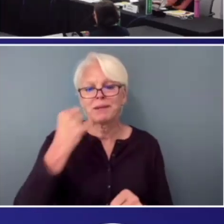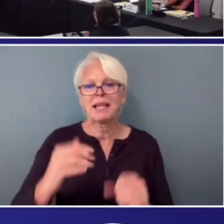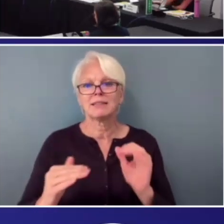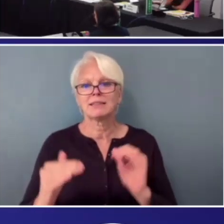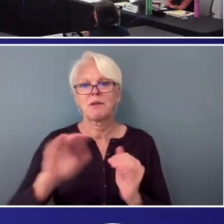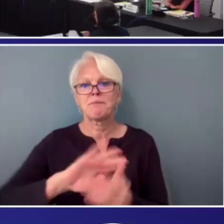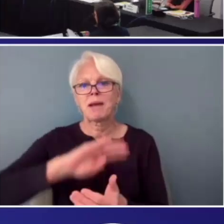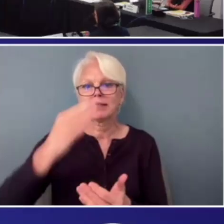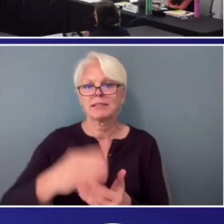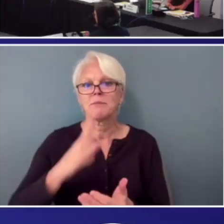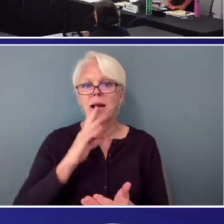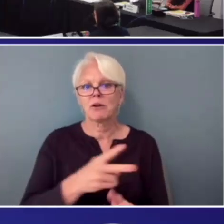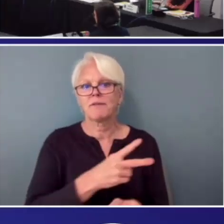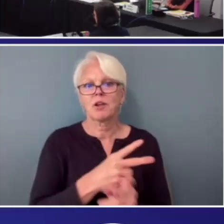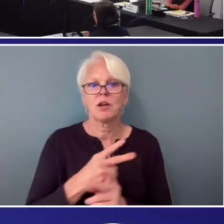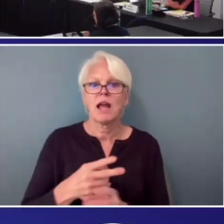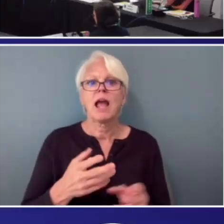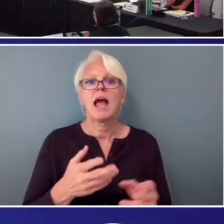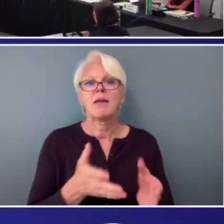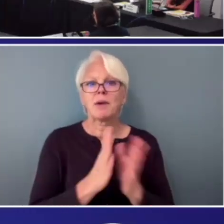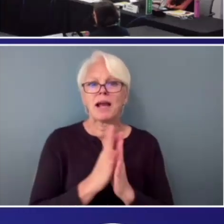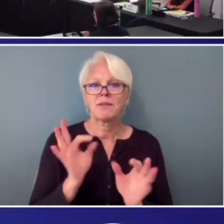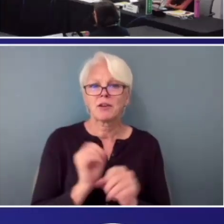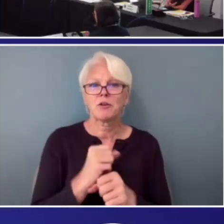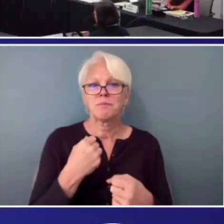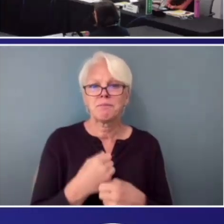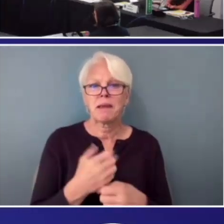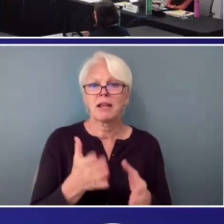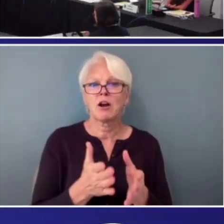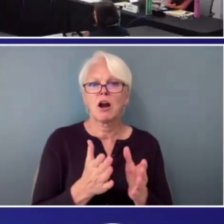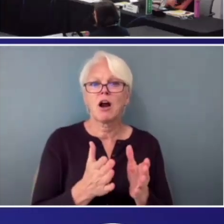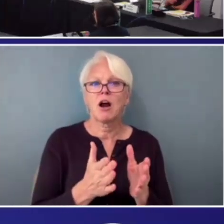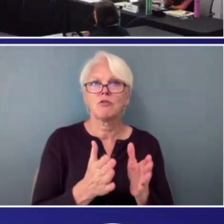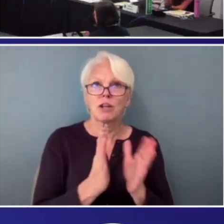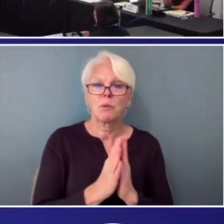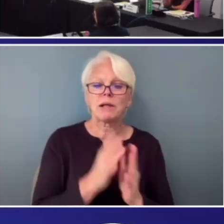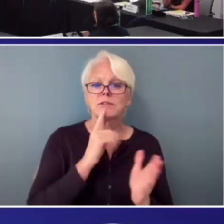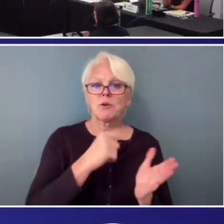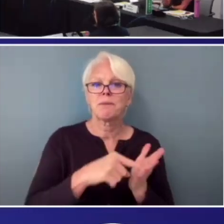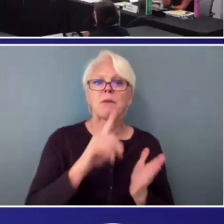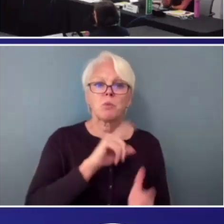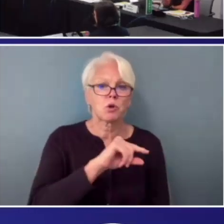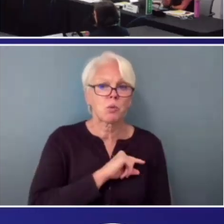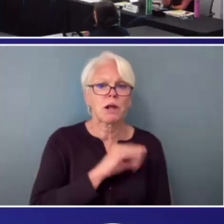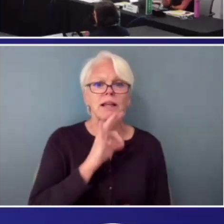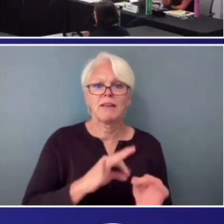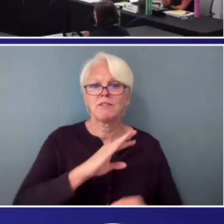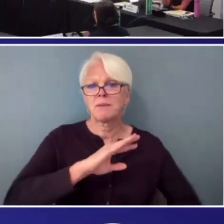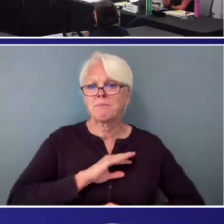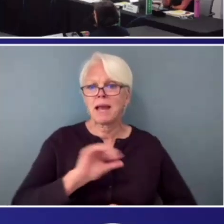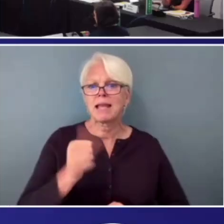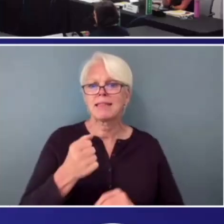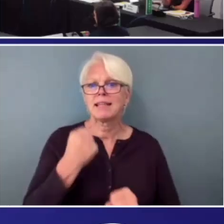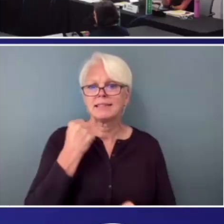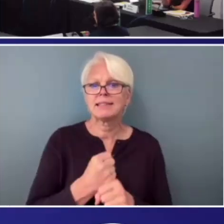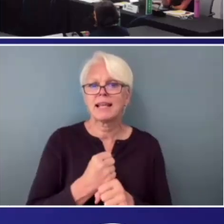if they could make some sort of request so that that payment could qualify if it met that ten-year standard amount.